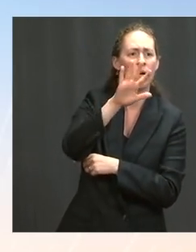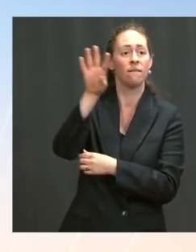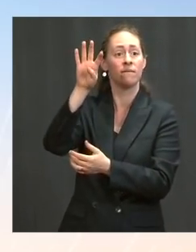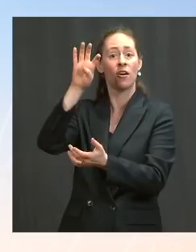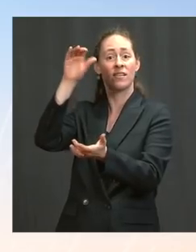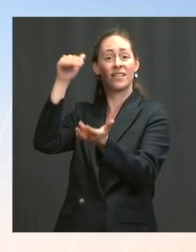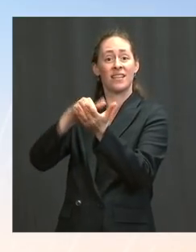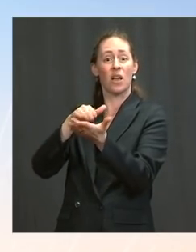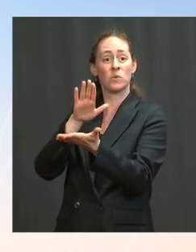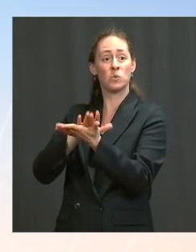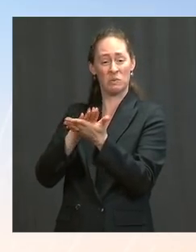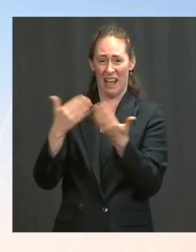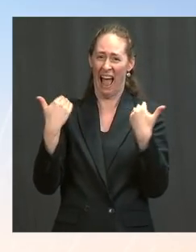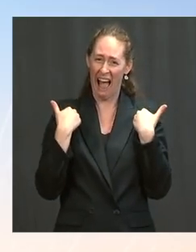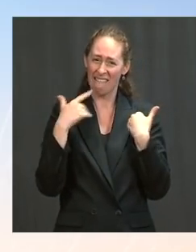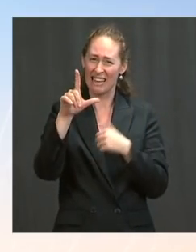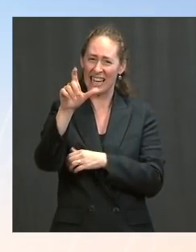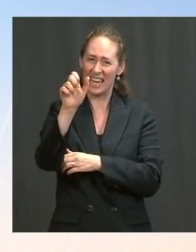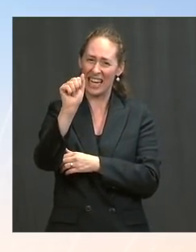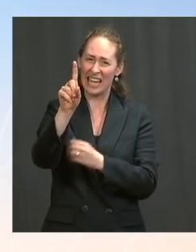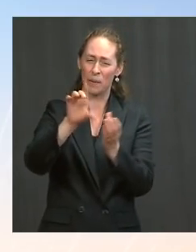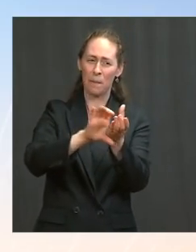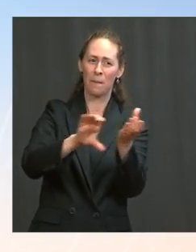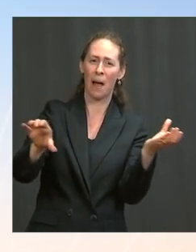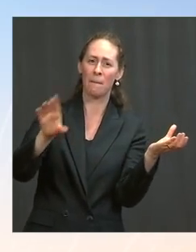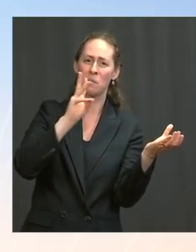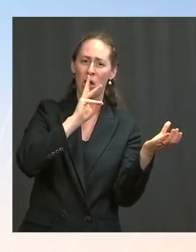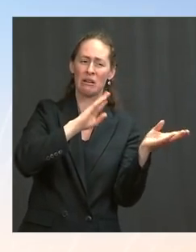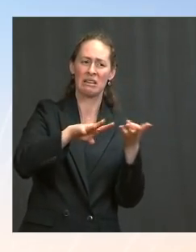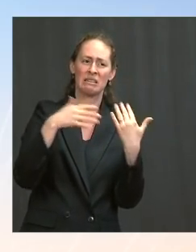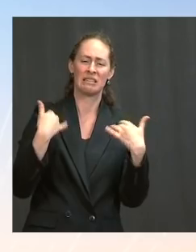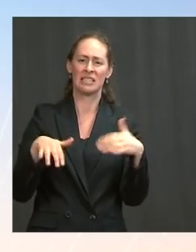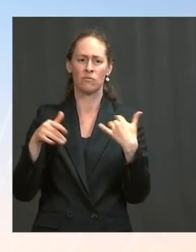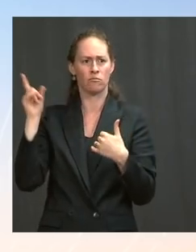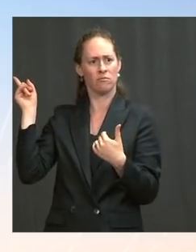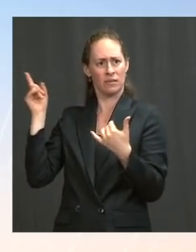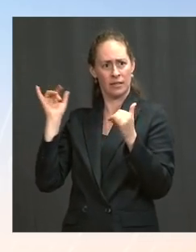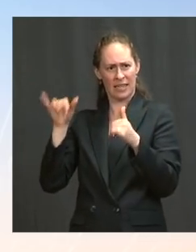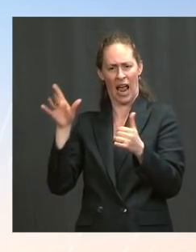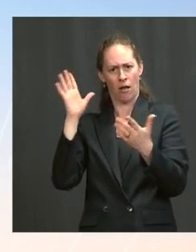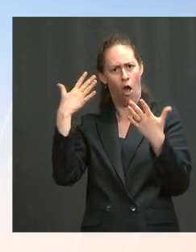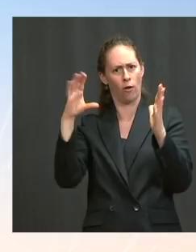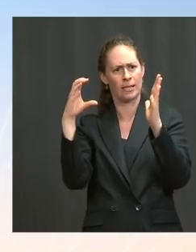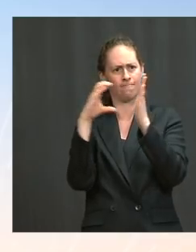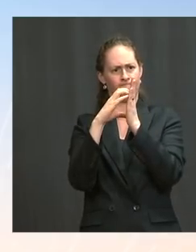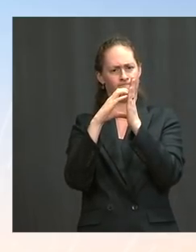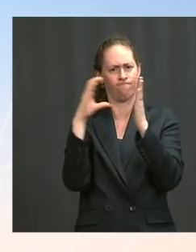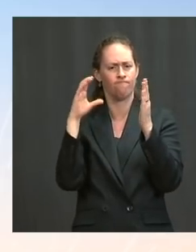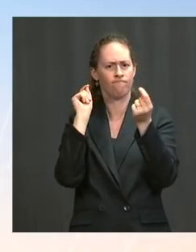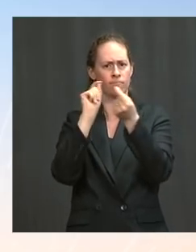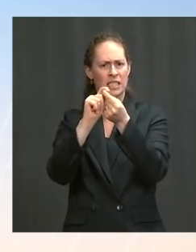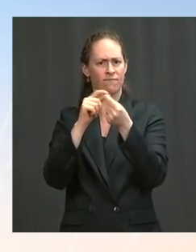So, that is what it will aim to address in that specific category. The Press: Is that over the eight-year life of the bill or is that on a two-year thing?